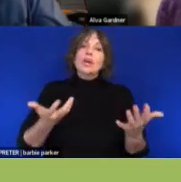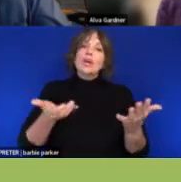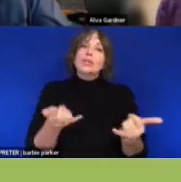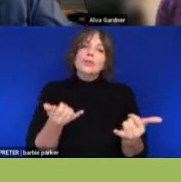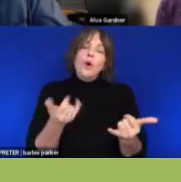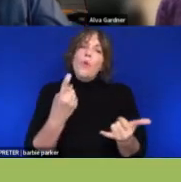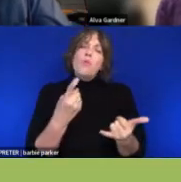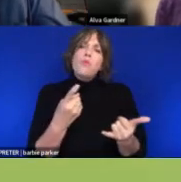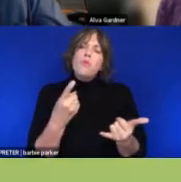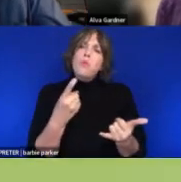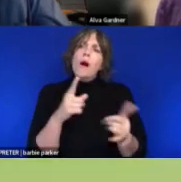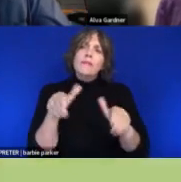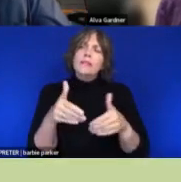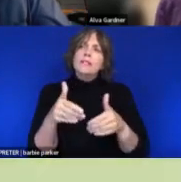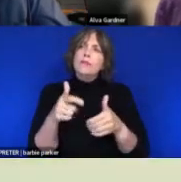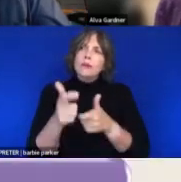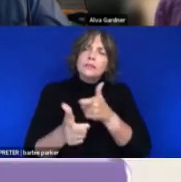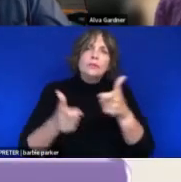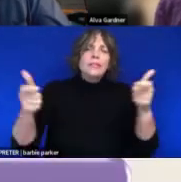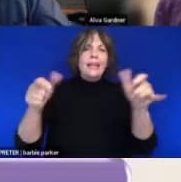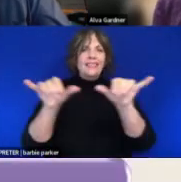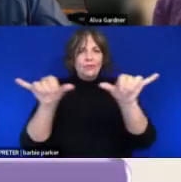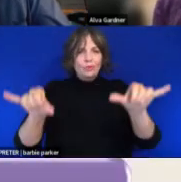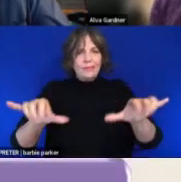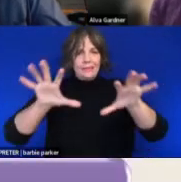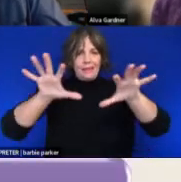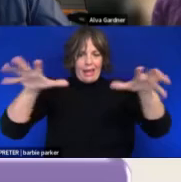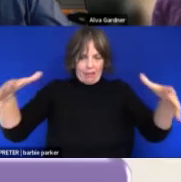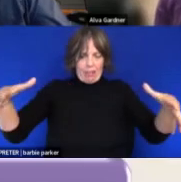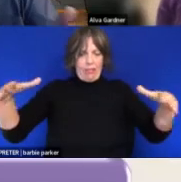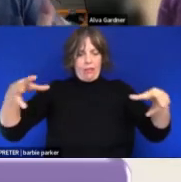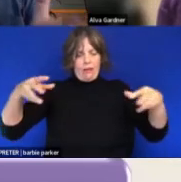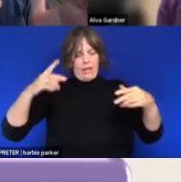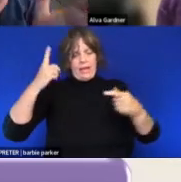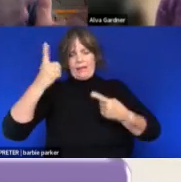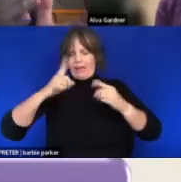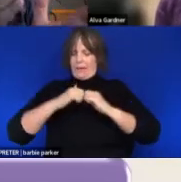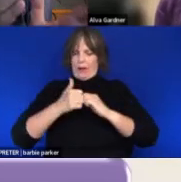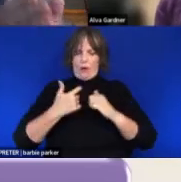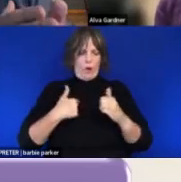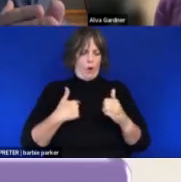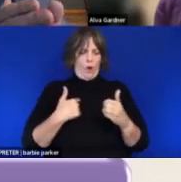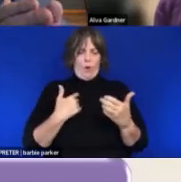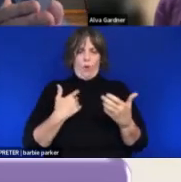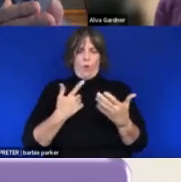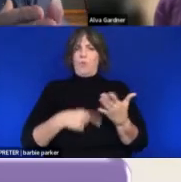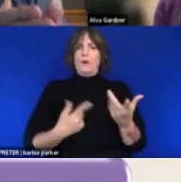scale is really thinking about, what can we do to move our system from a power over system